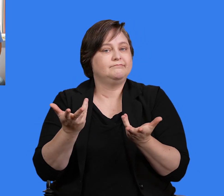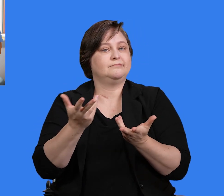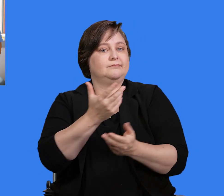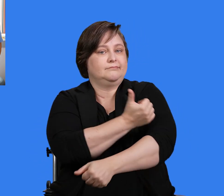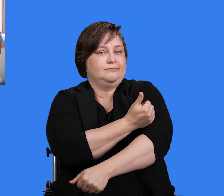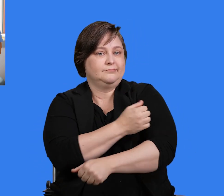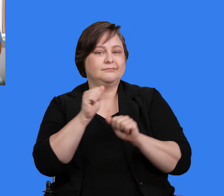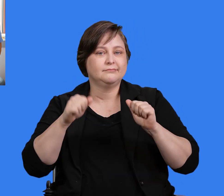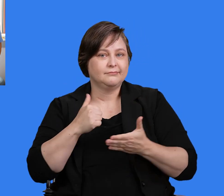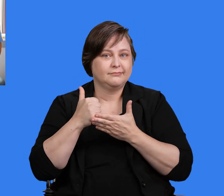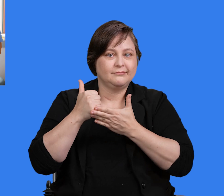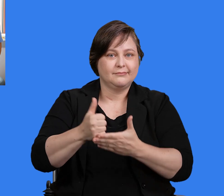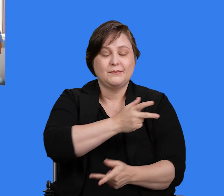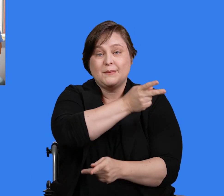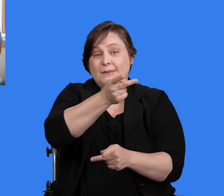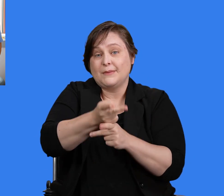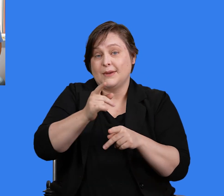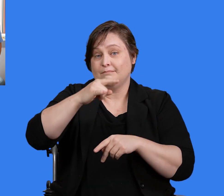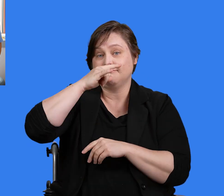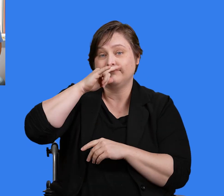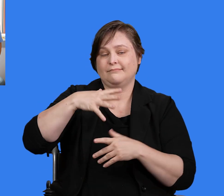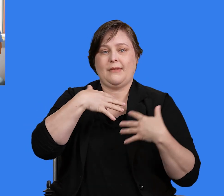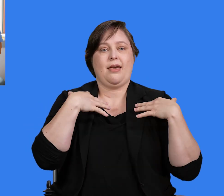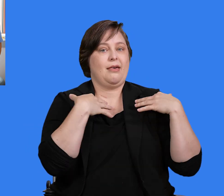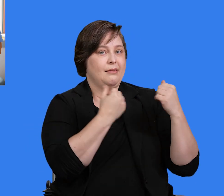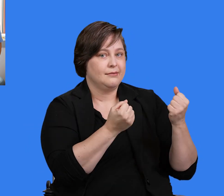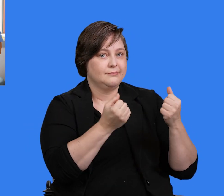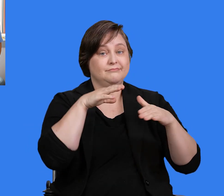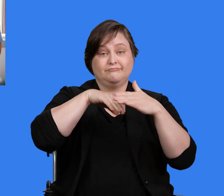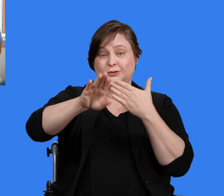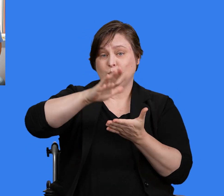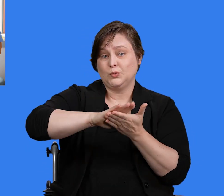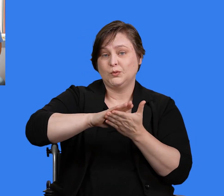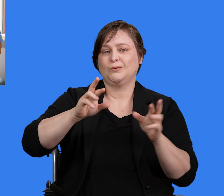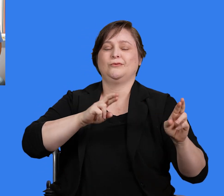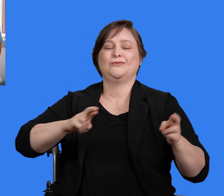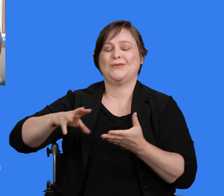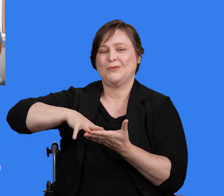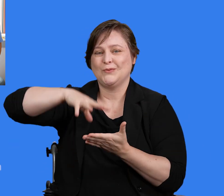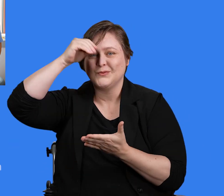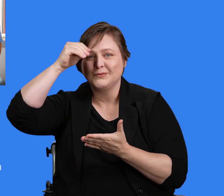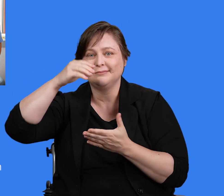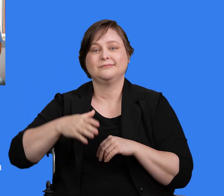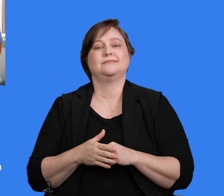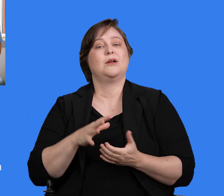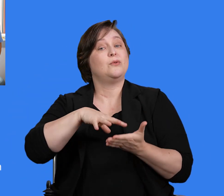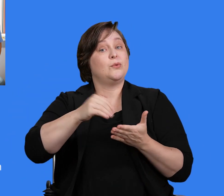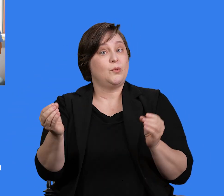can help keep kids healthy, in school, and ready to learn. To learn more, visit